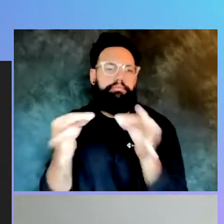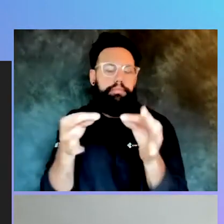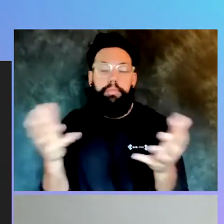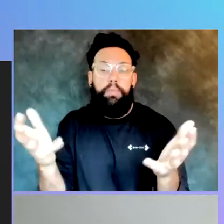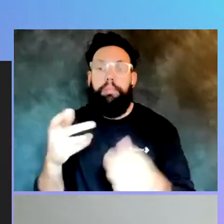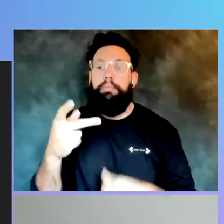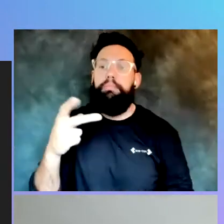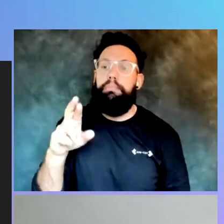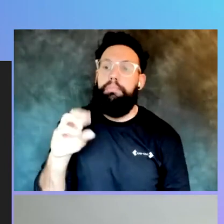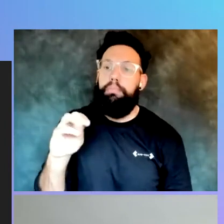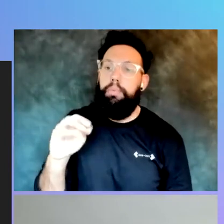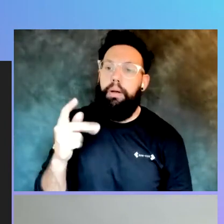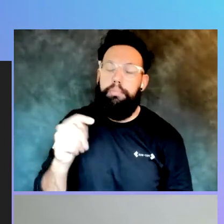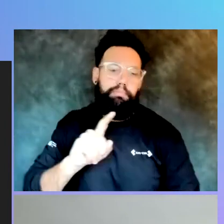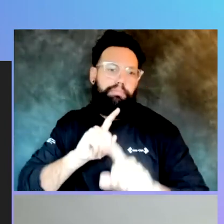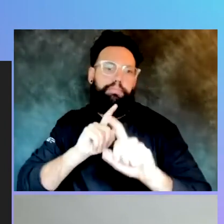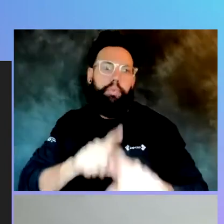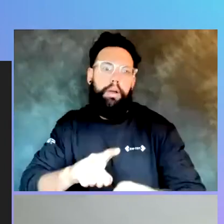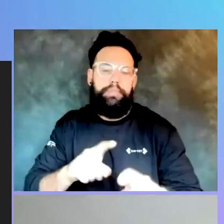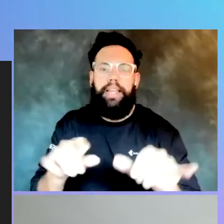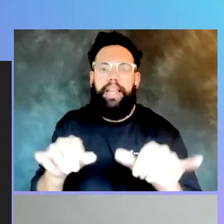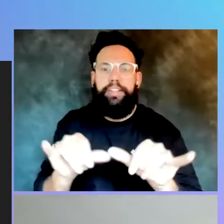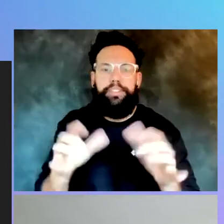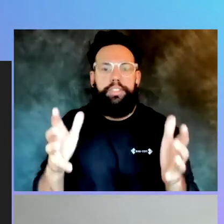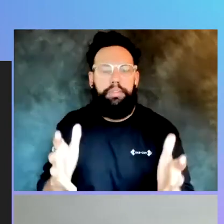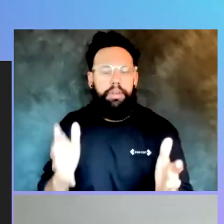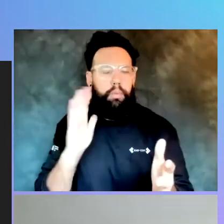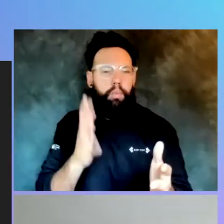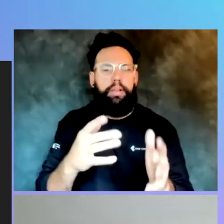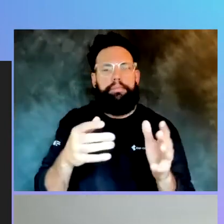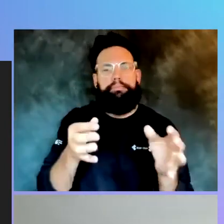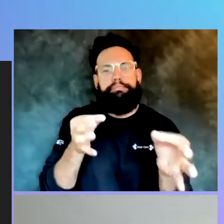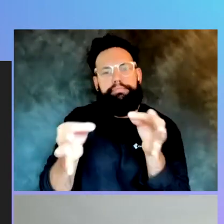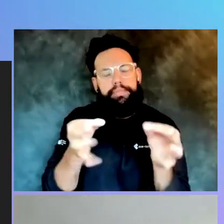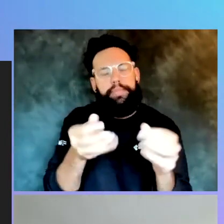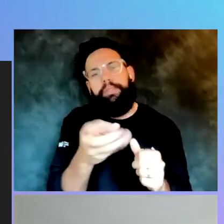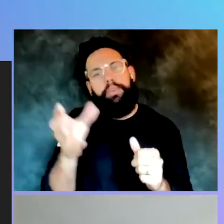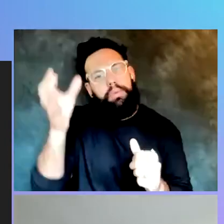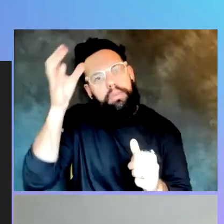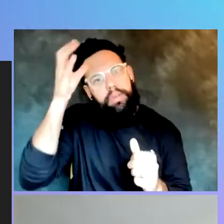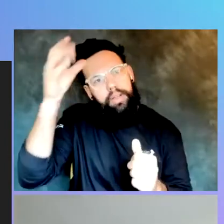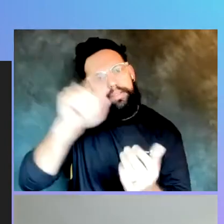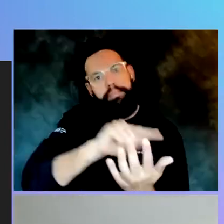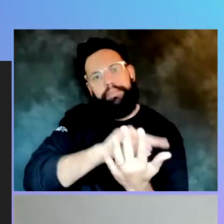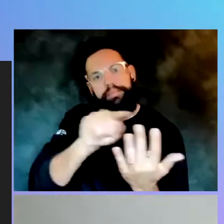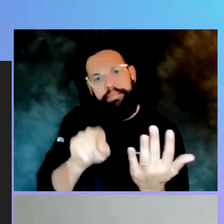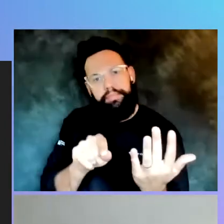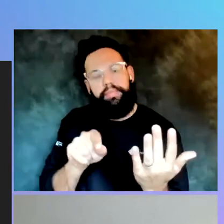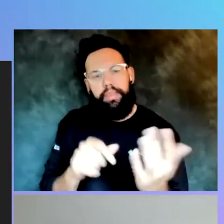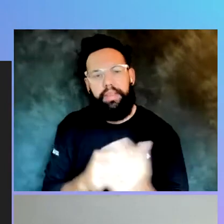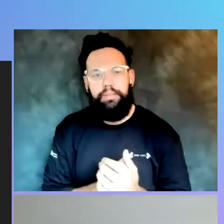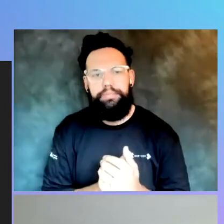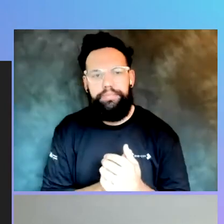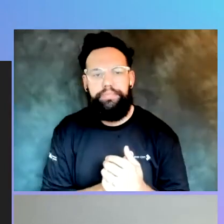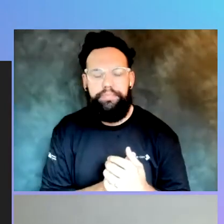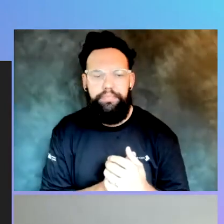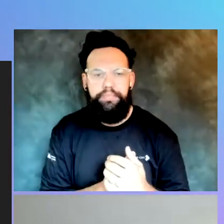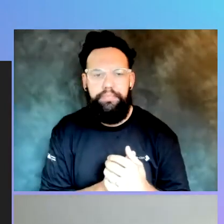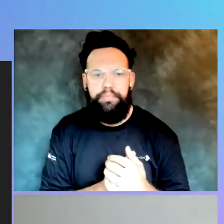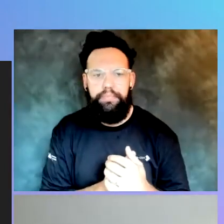showcase several concepts that we will introduce into the aiding and overcome the